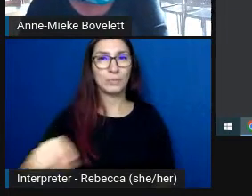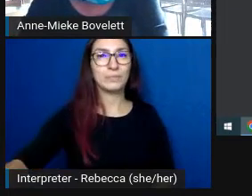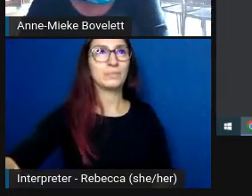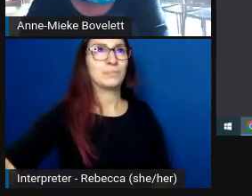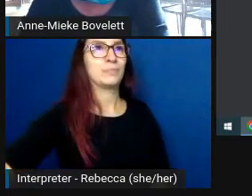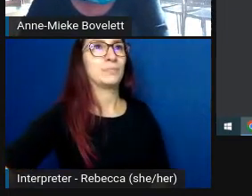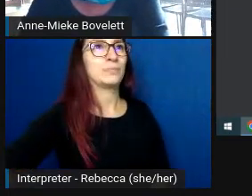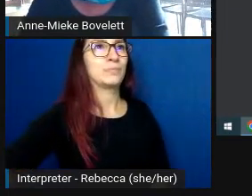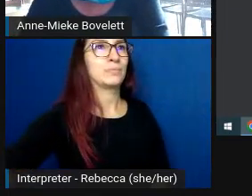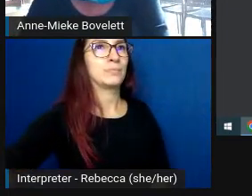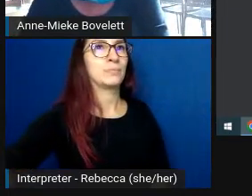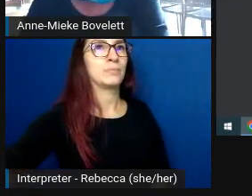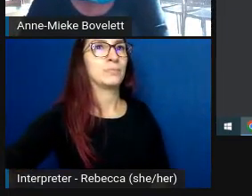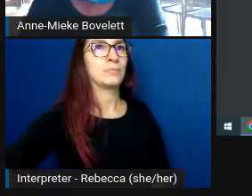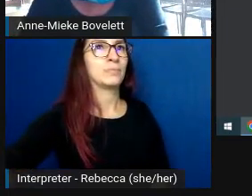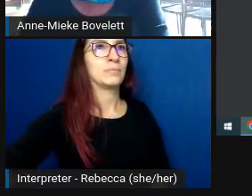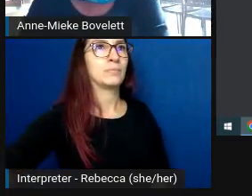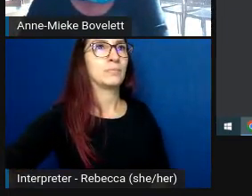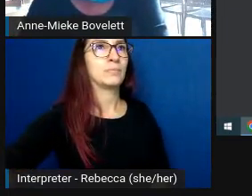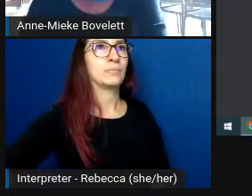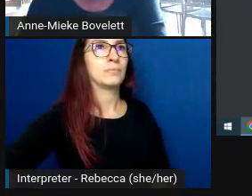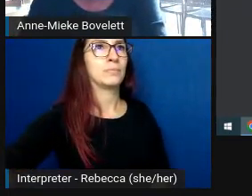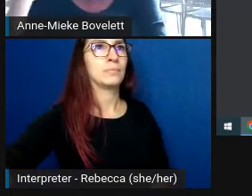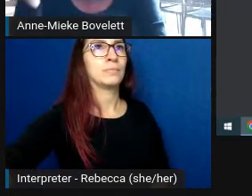Oh, yes, I saw that on the previous session.